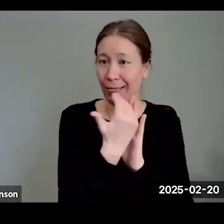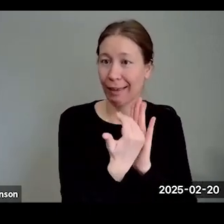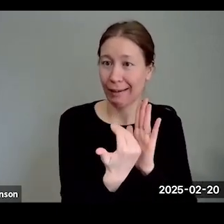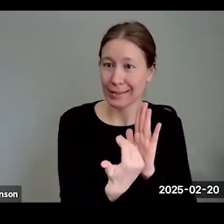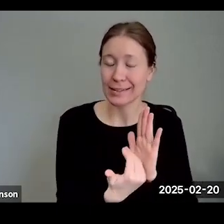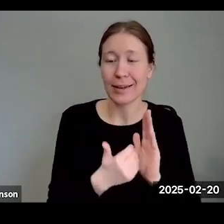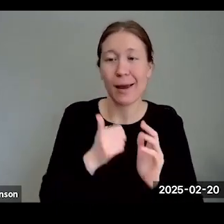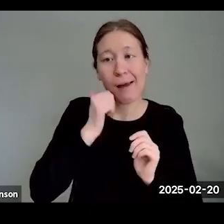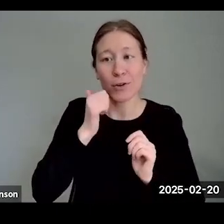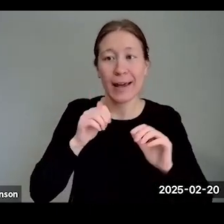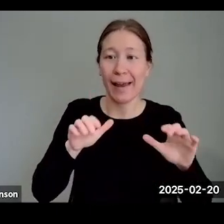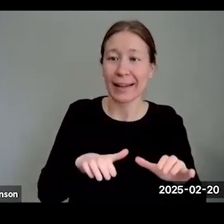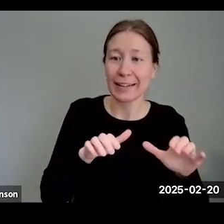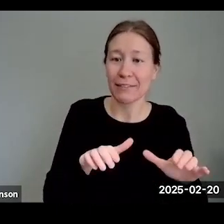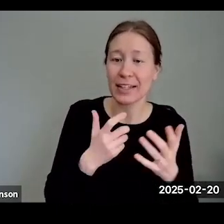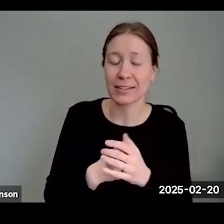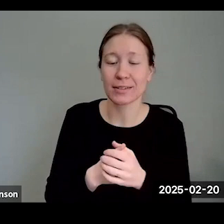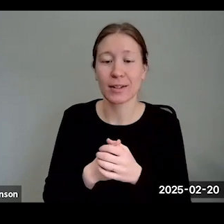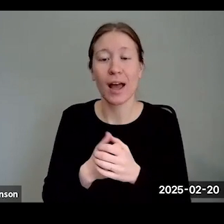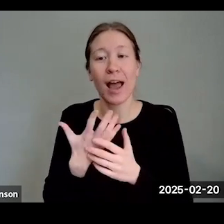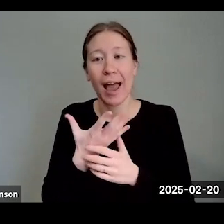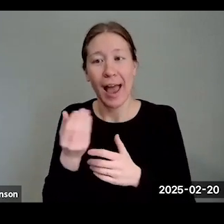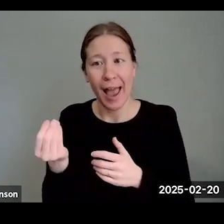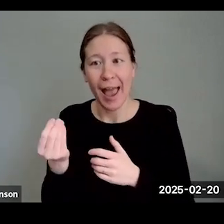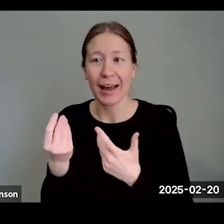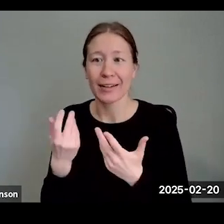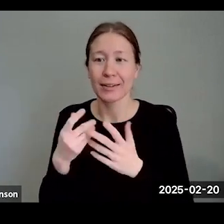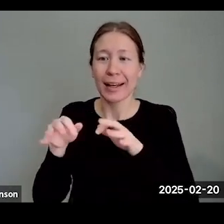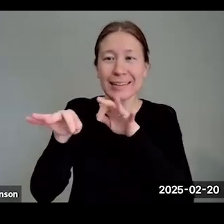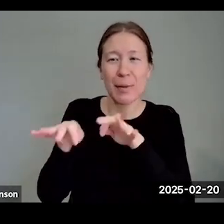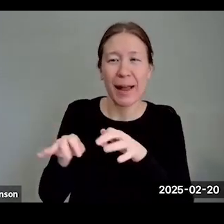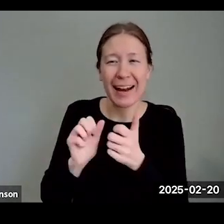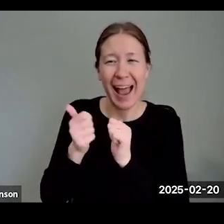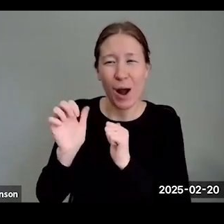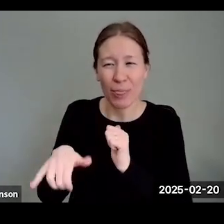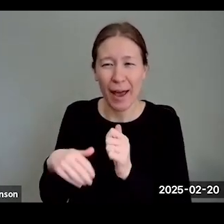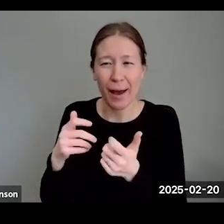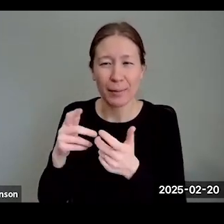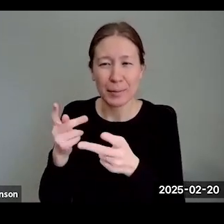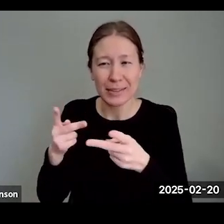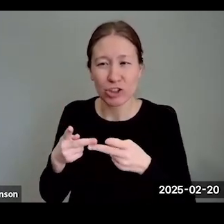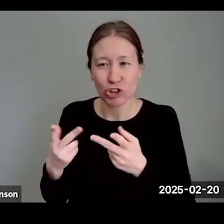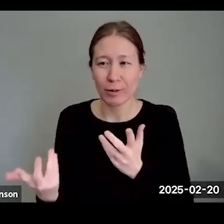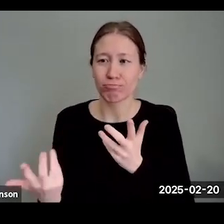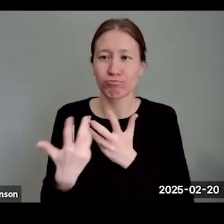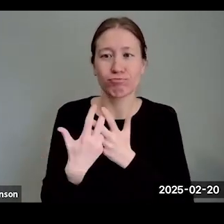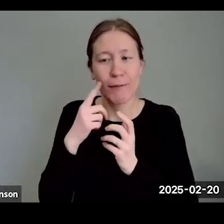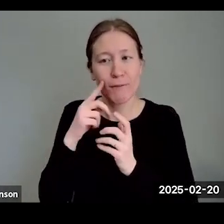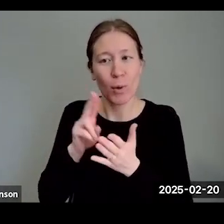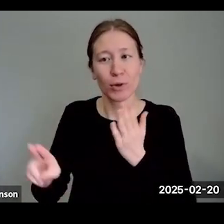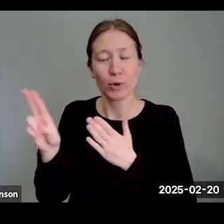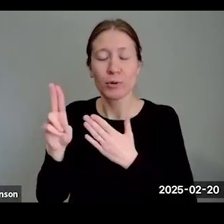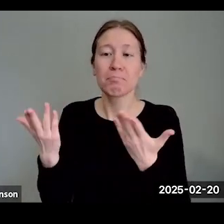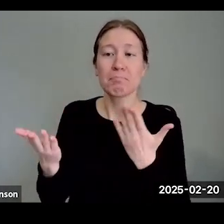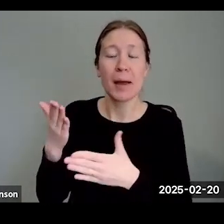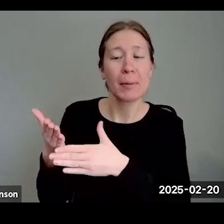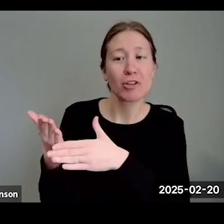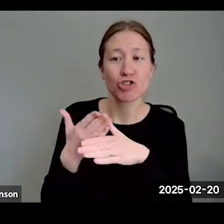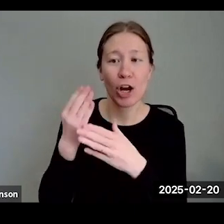And specify how the position fits into the organization. So perhaps sharing information about who someone might be working with